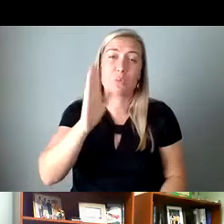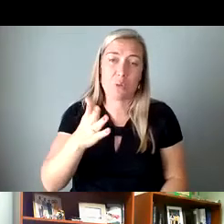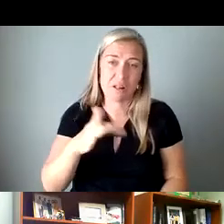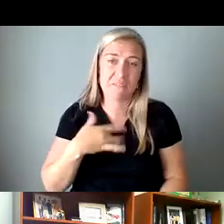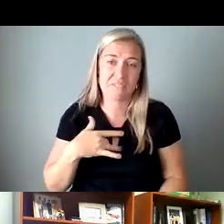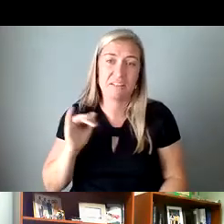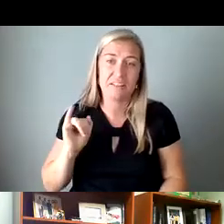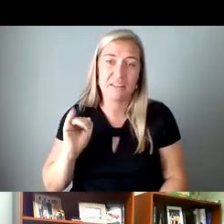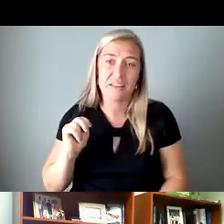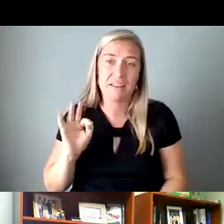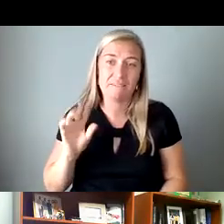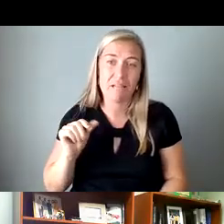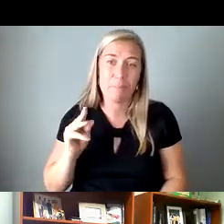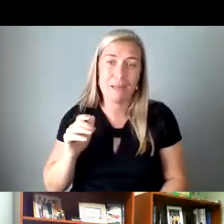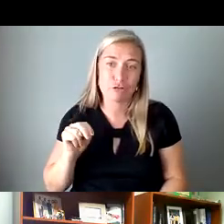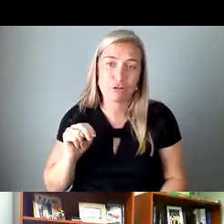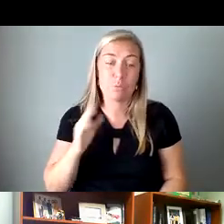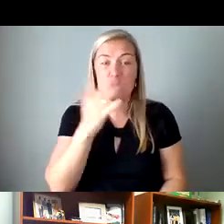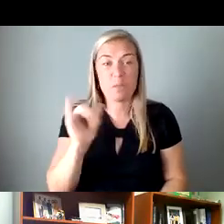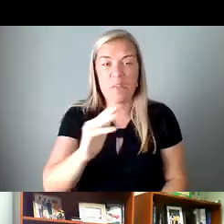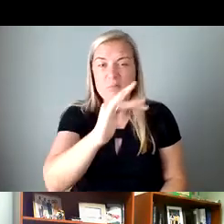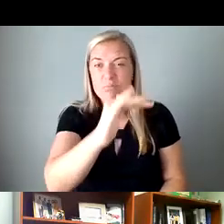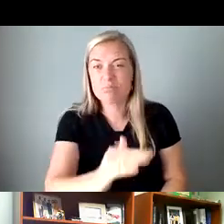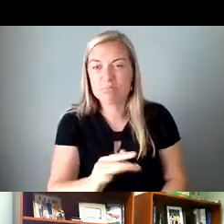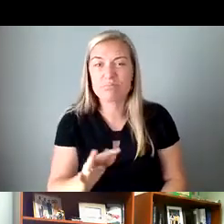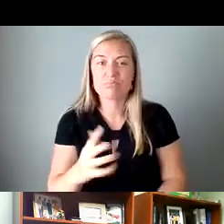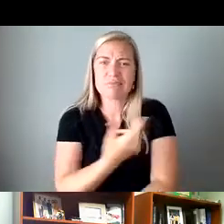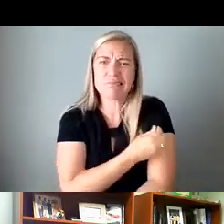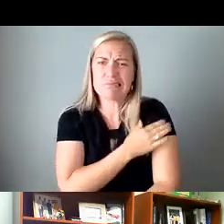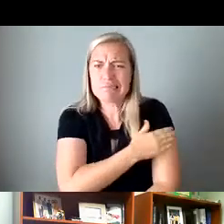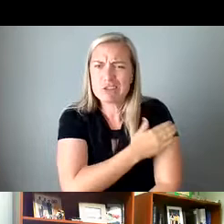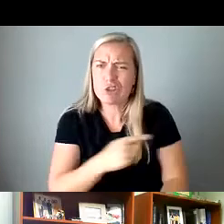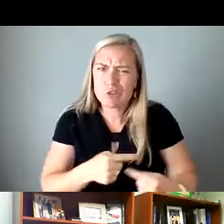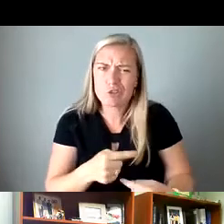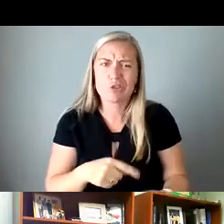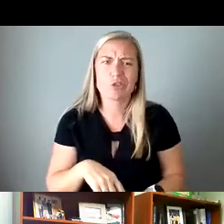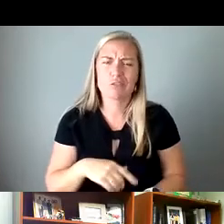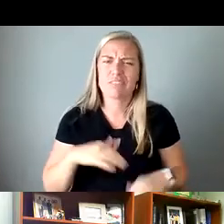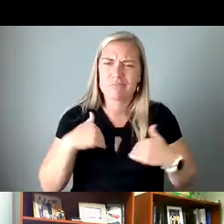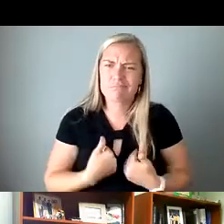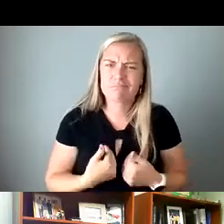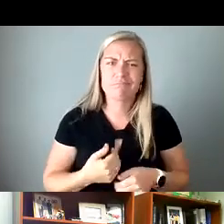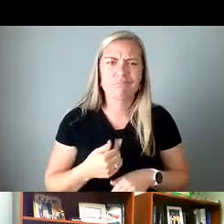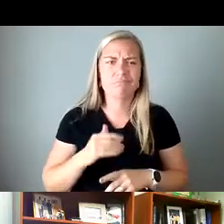site, pain, fatigue, headache, muscle or joint pain, chills, and very rarely fever. This is what